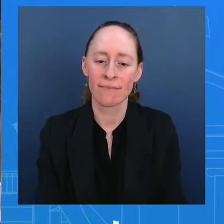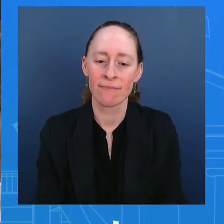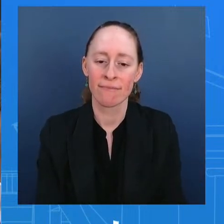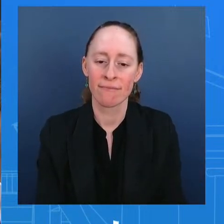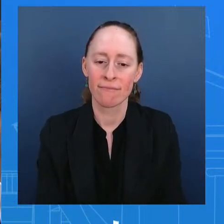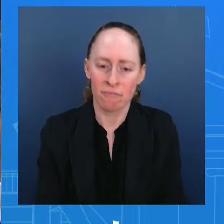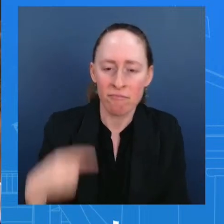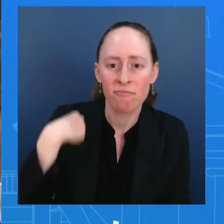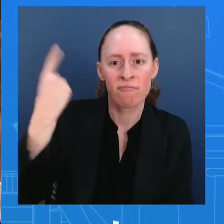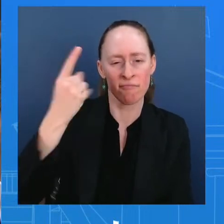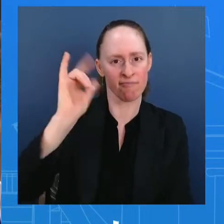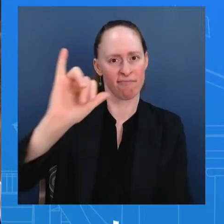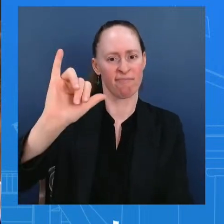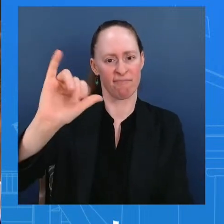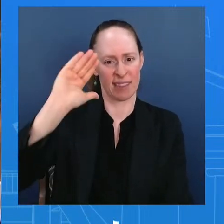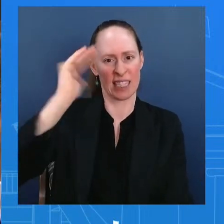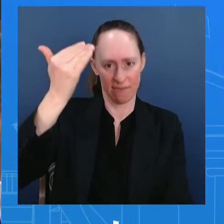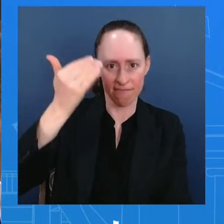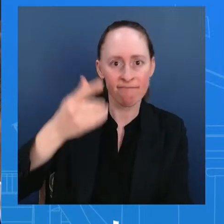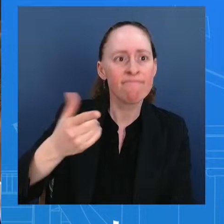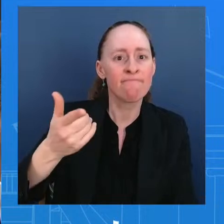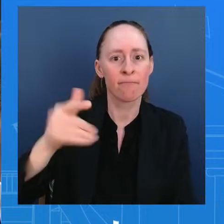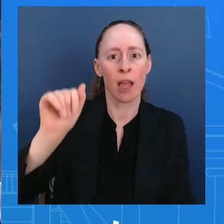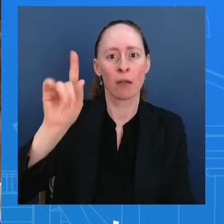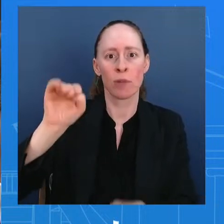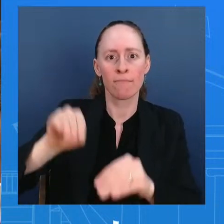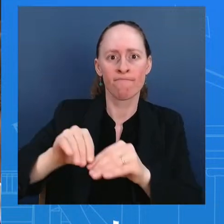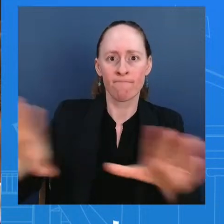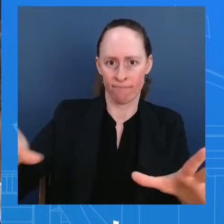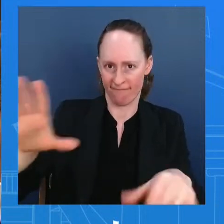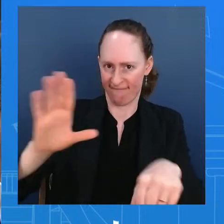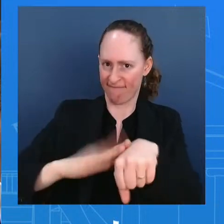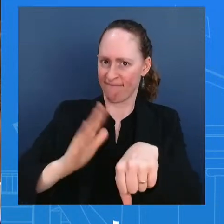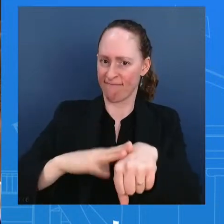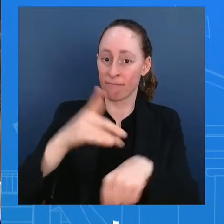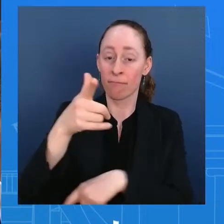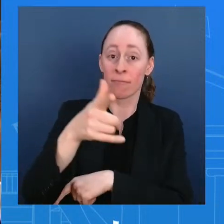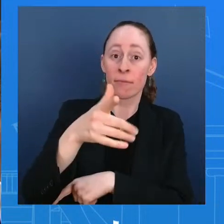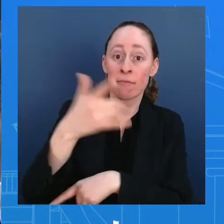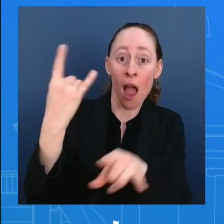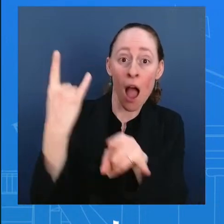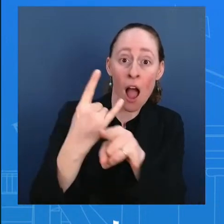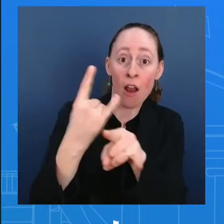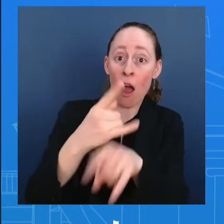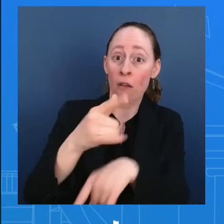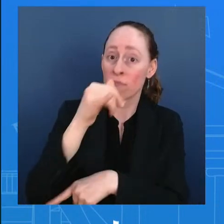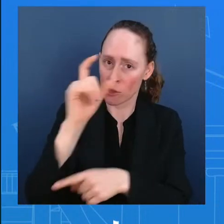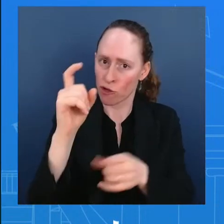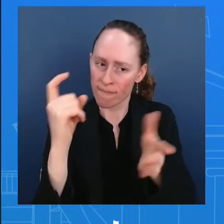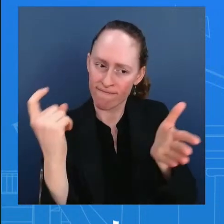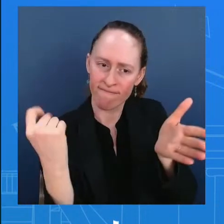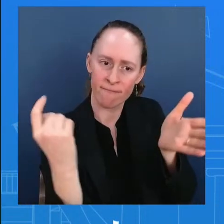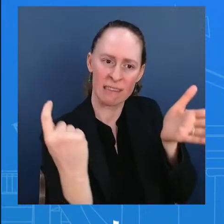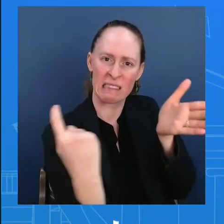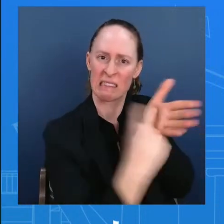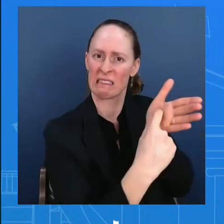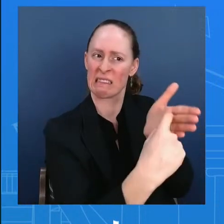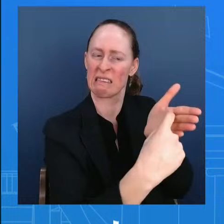when there’s minimal political capital? Were there conversations with Congress, and was there any pushback? Ms. Jean-Pierre: So, look, we obviously take any --